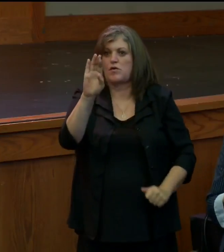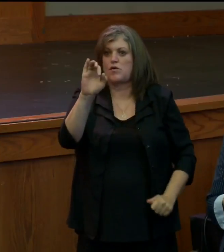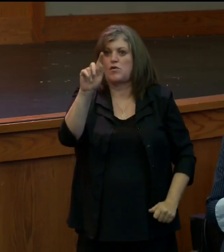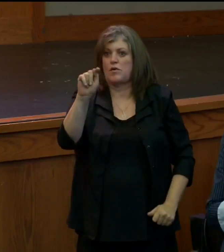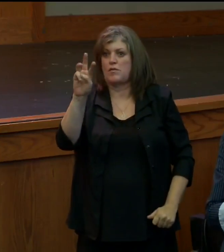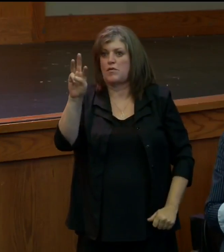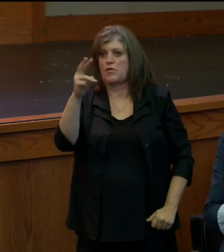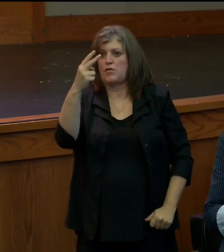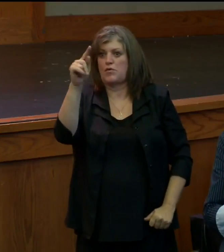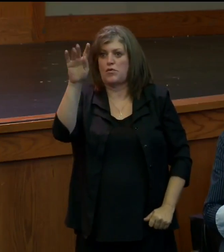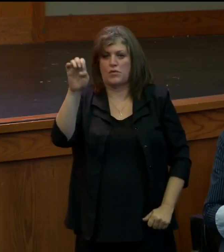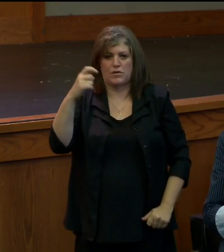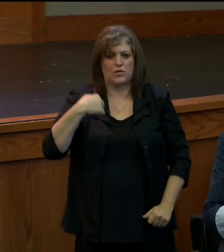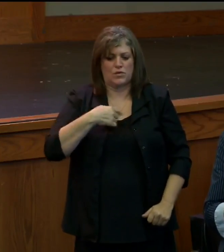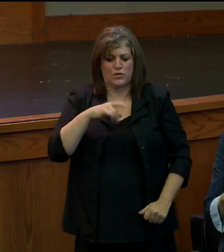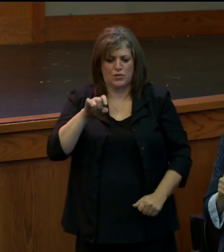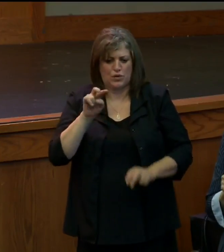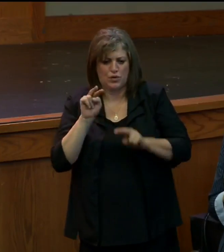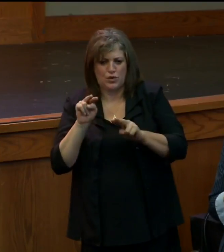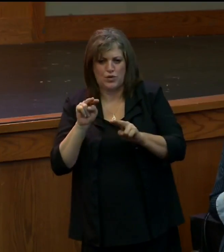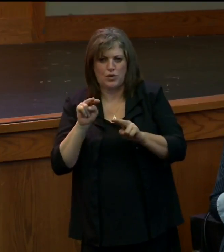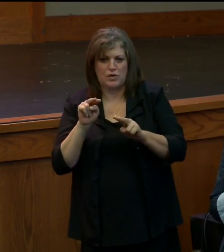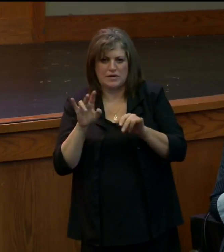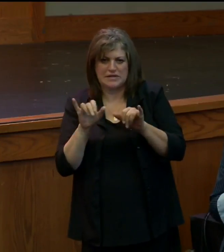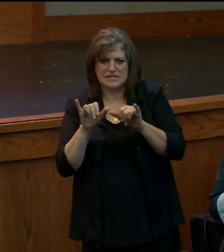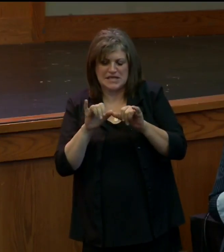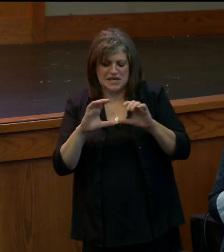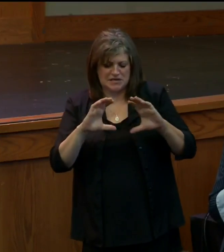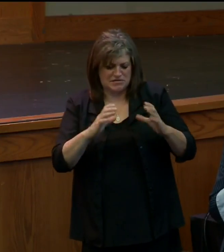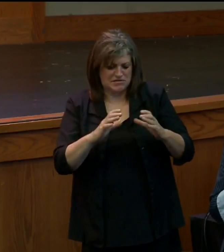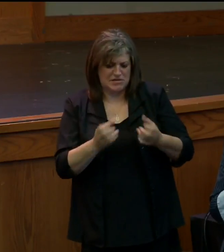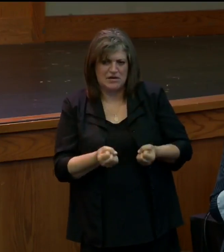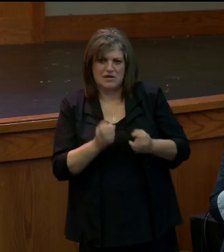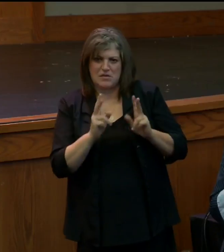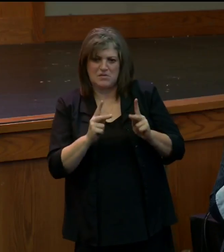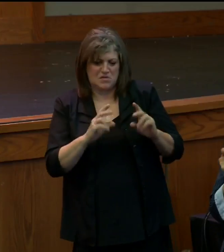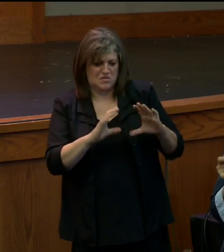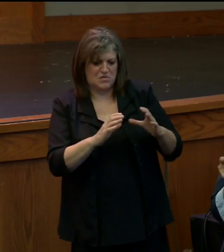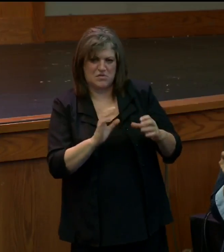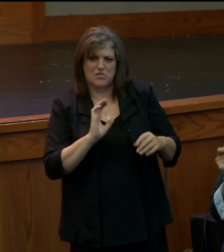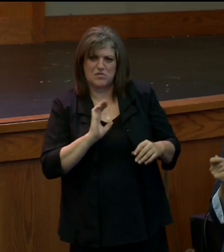AT THE SIZE OF THE LEGISLATURE. I THINK IT'S IMPORTANT, AS